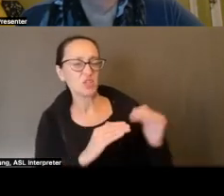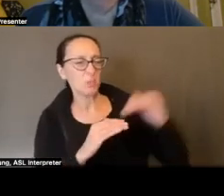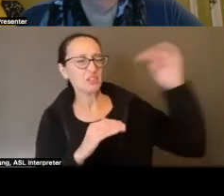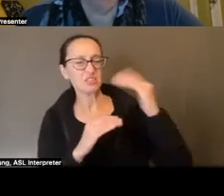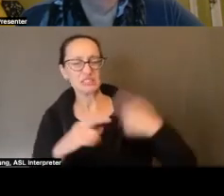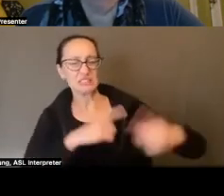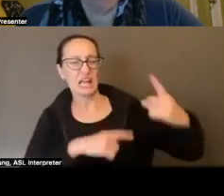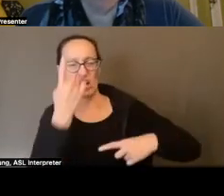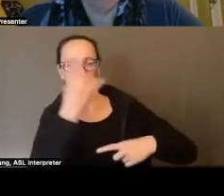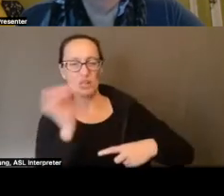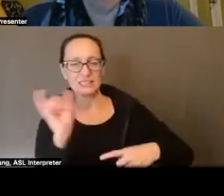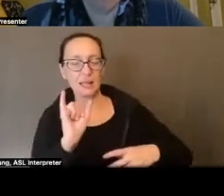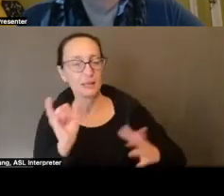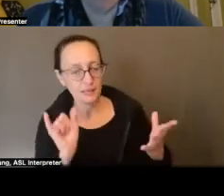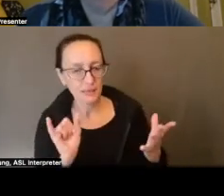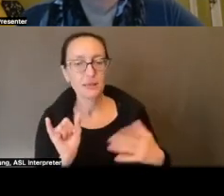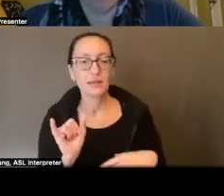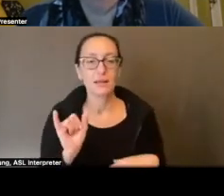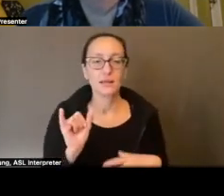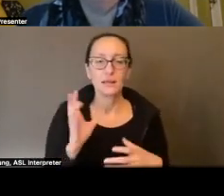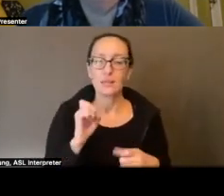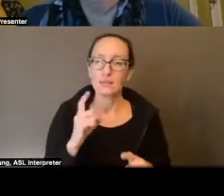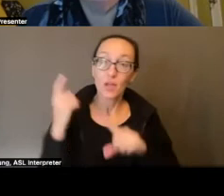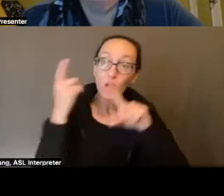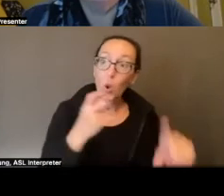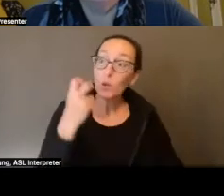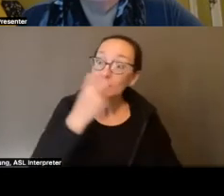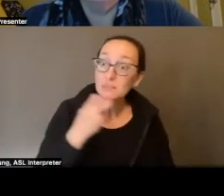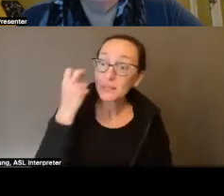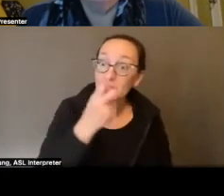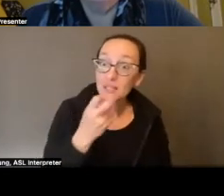the goal is speech, but that's not always true.